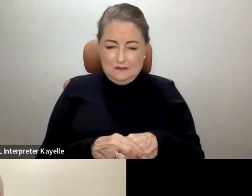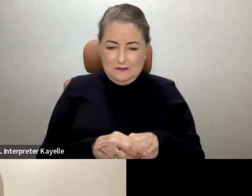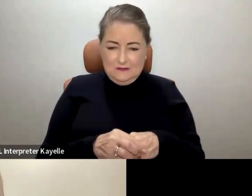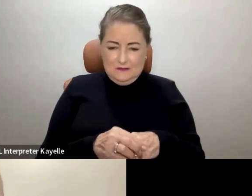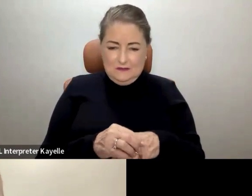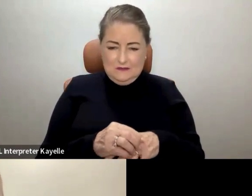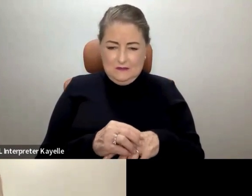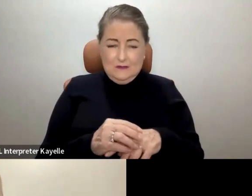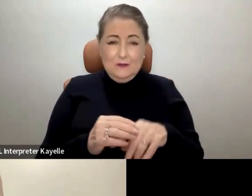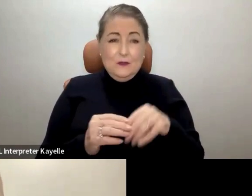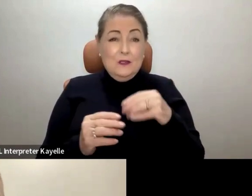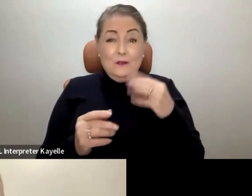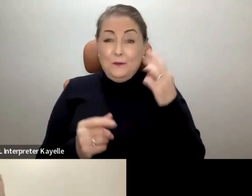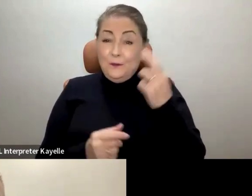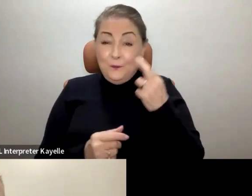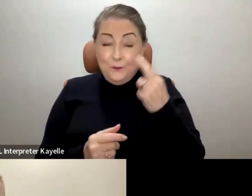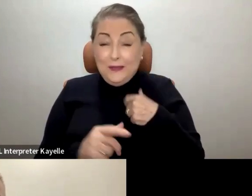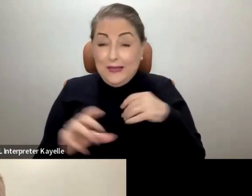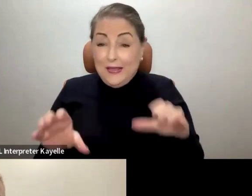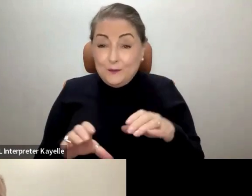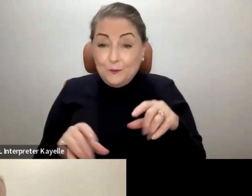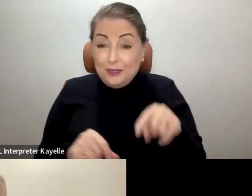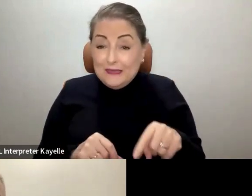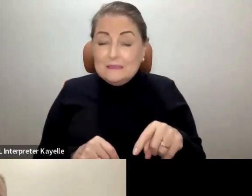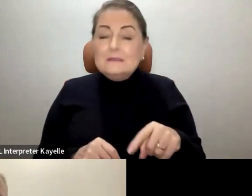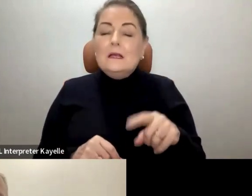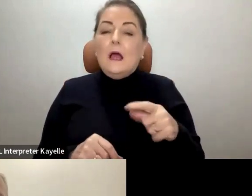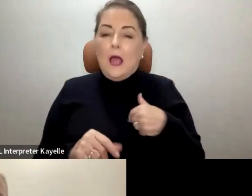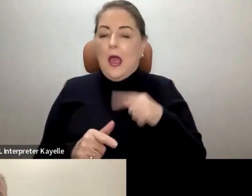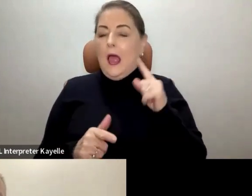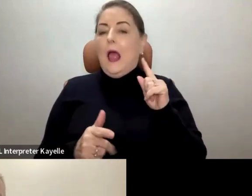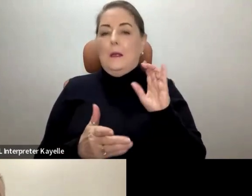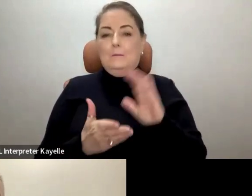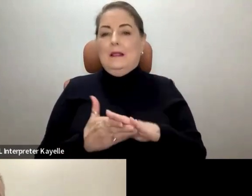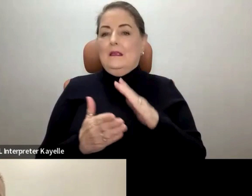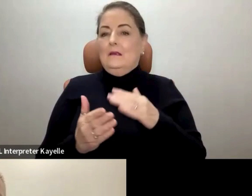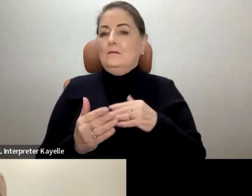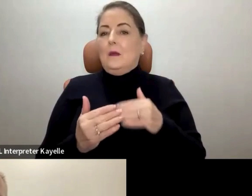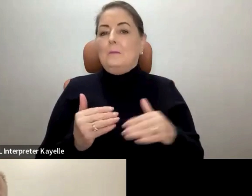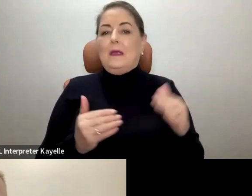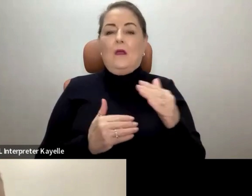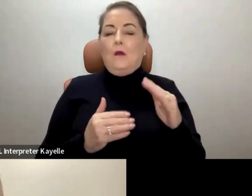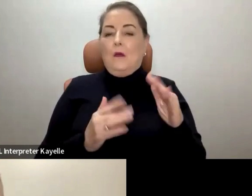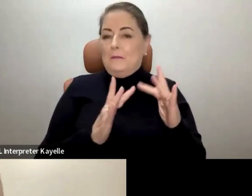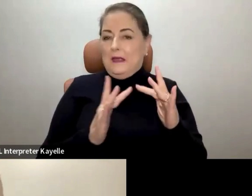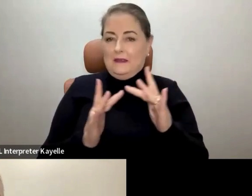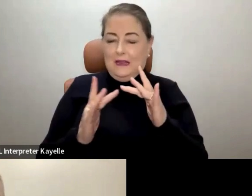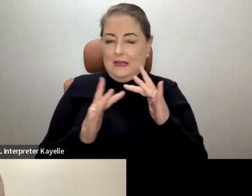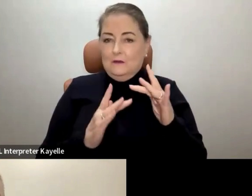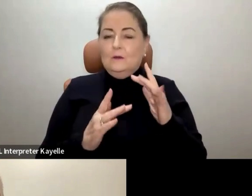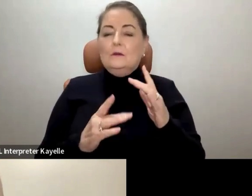I really do this film festival is I believe, beyond all of my connections, I believe in what I said before, as far as